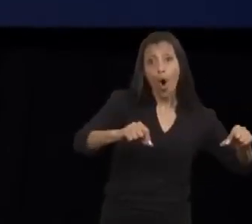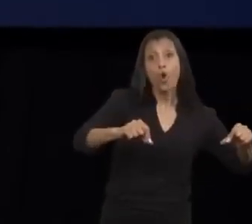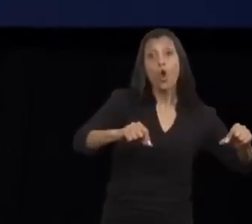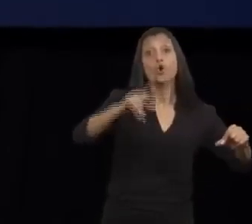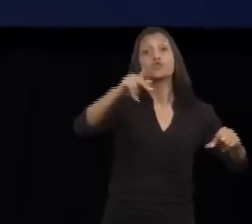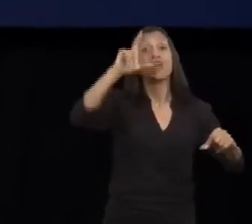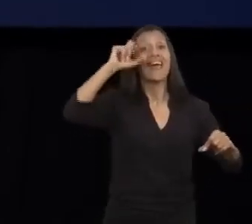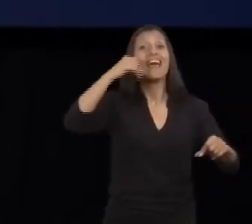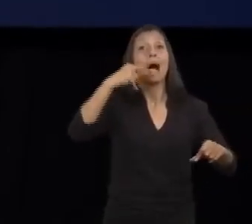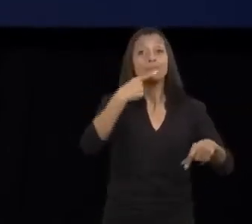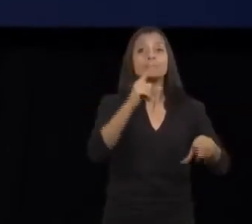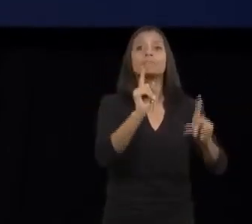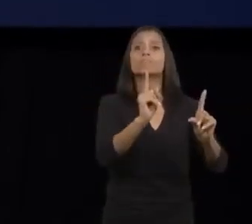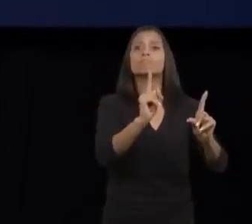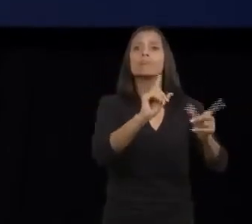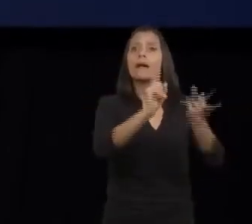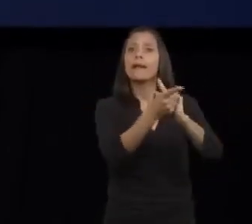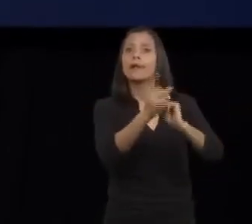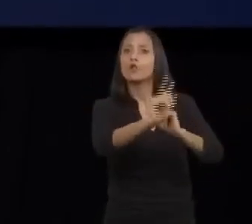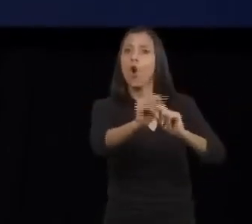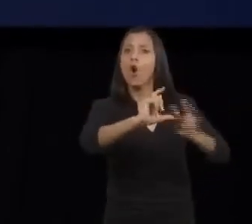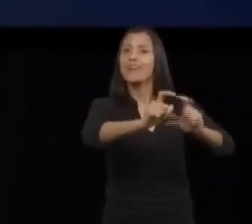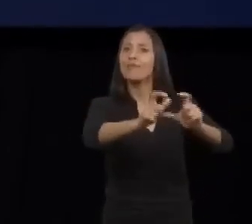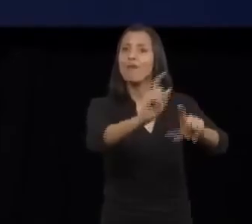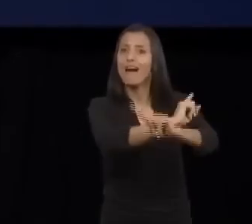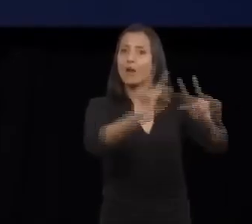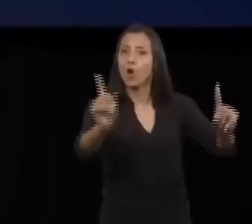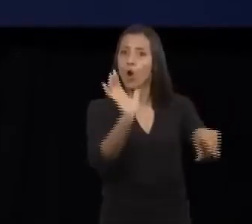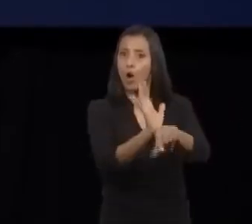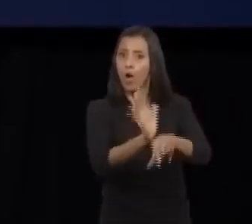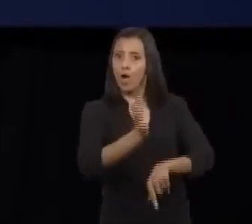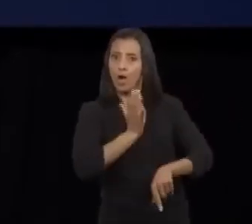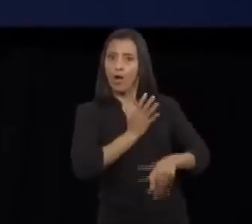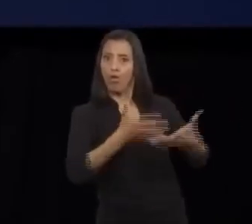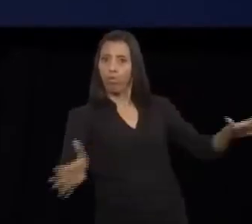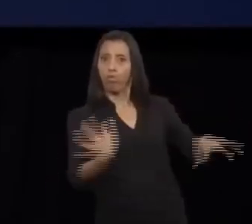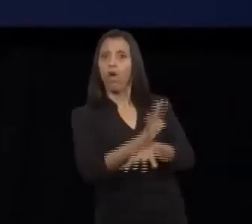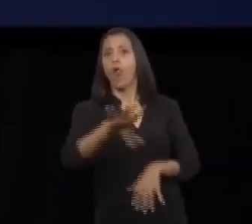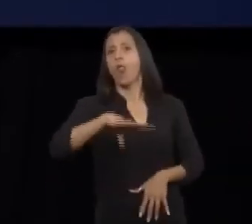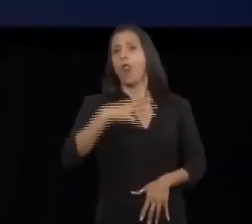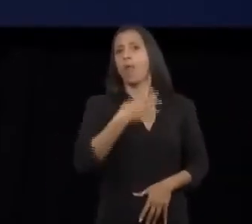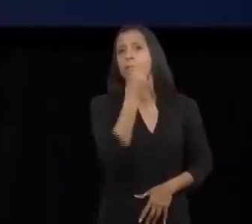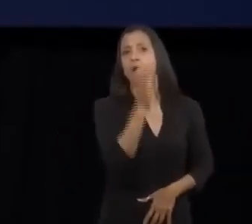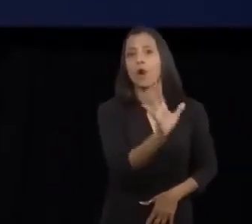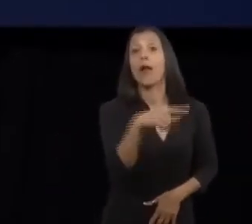as a central bank, honored the debt and paid.